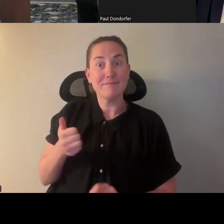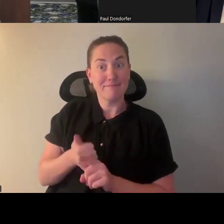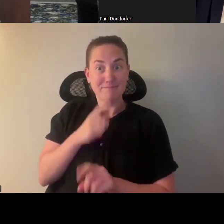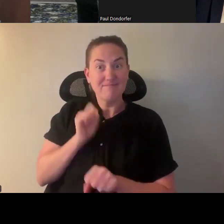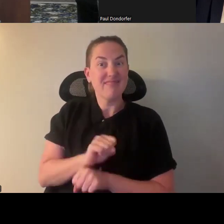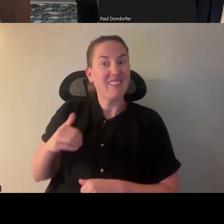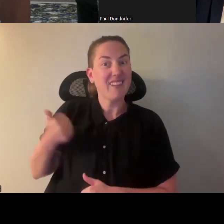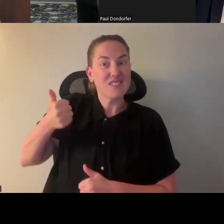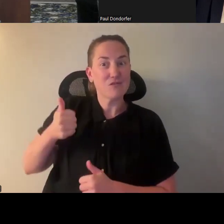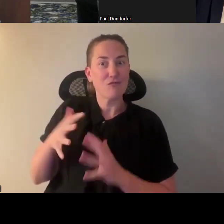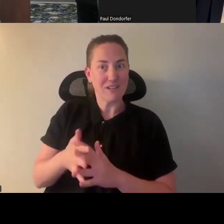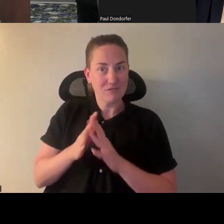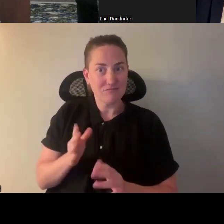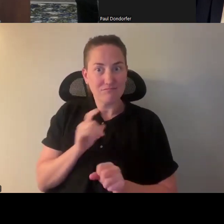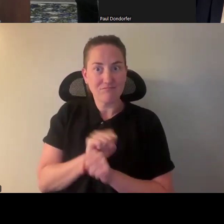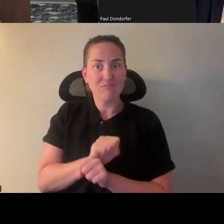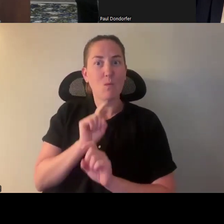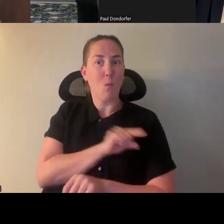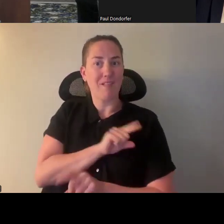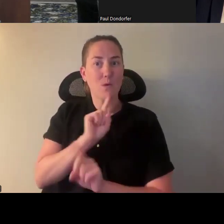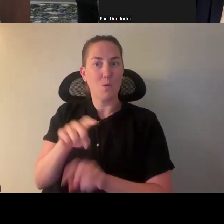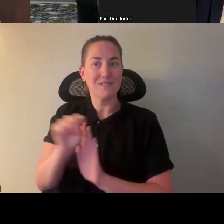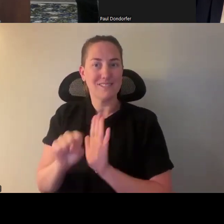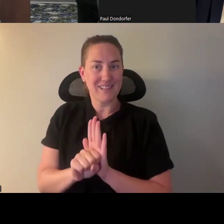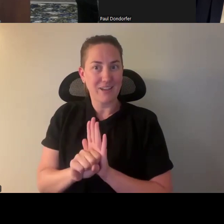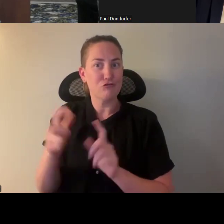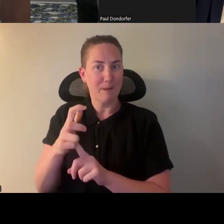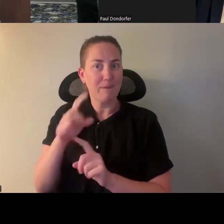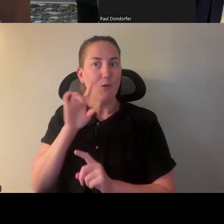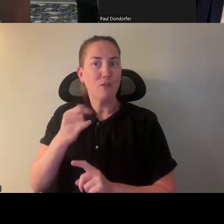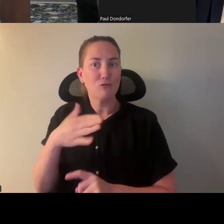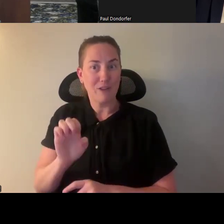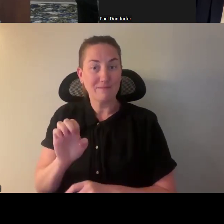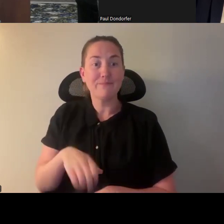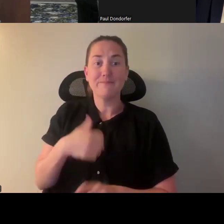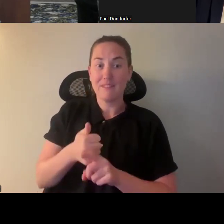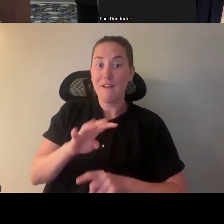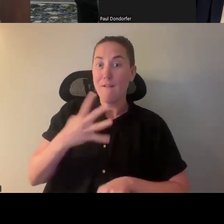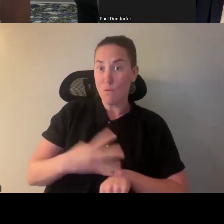to qualify for states as an eighth grader Nicholas was a four-time sectional champion four-time